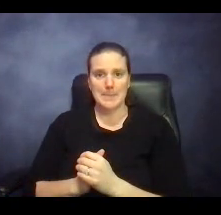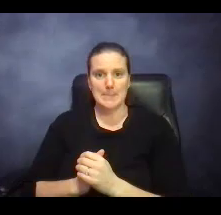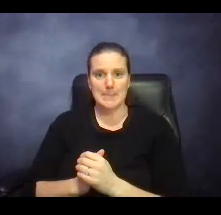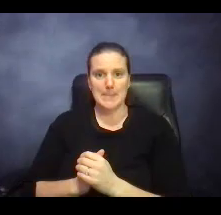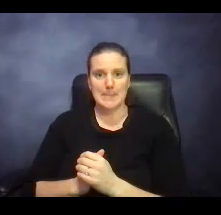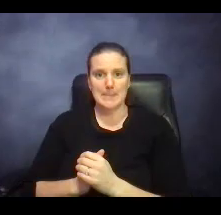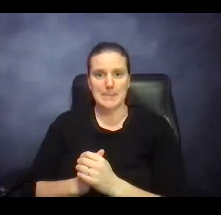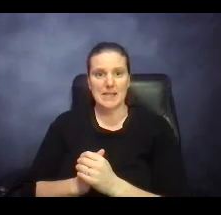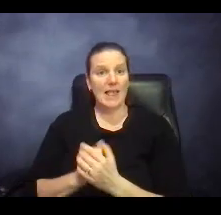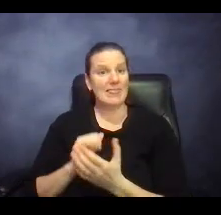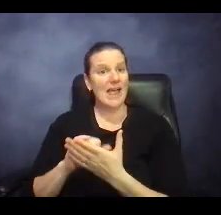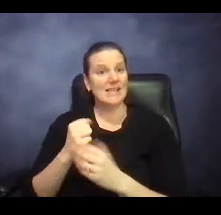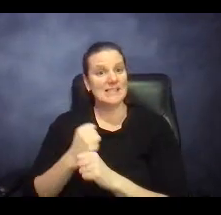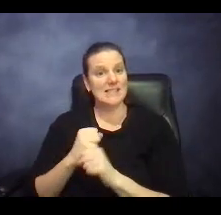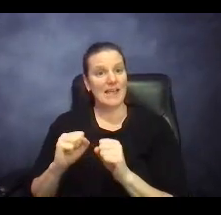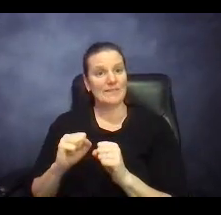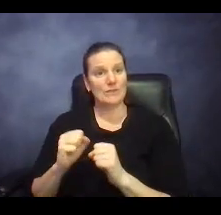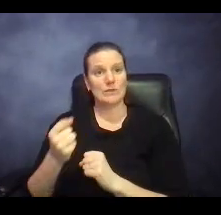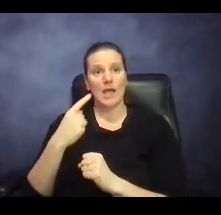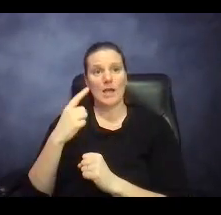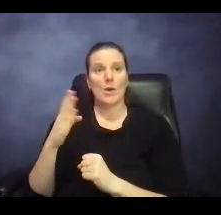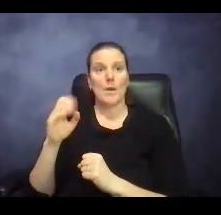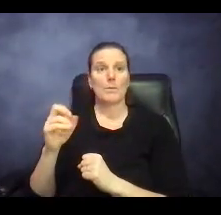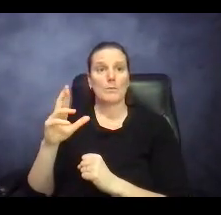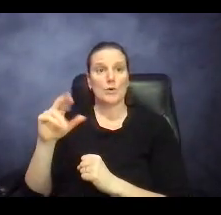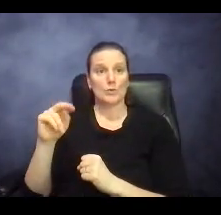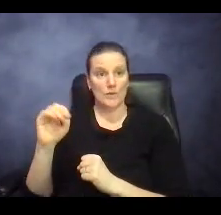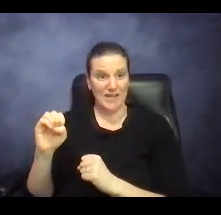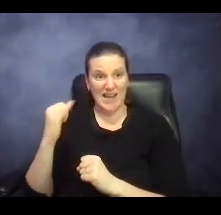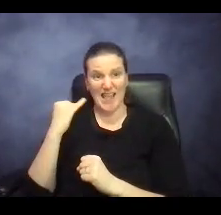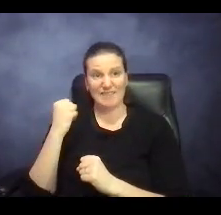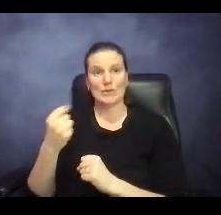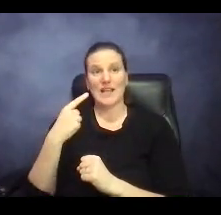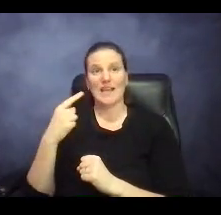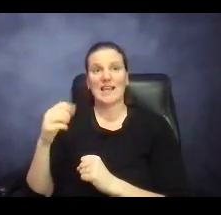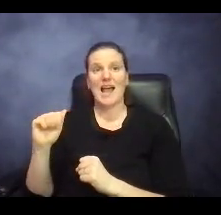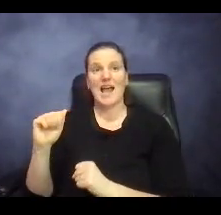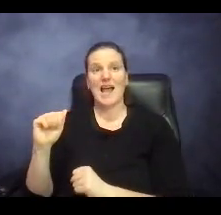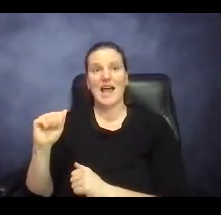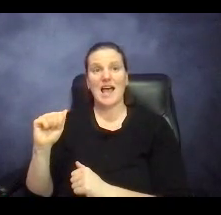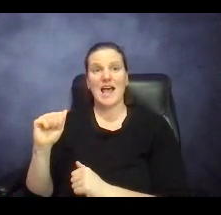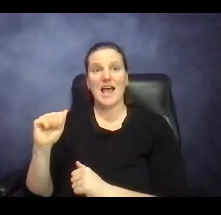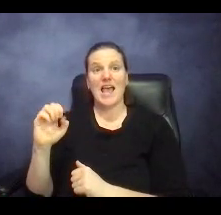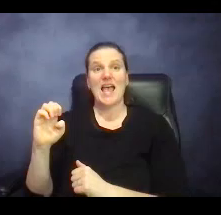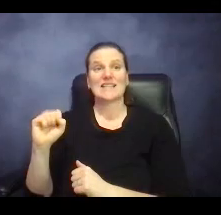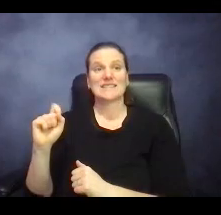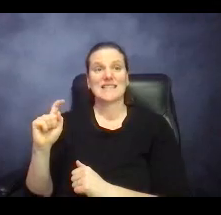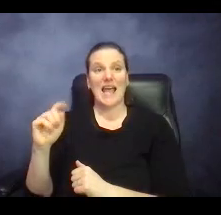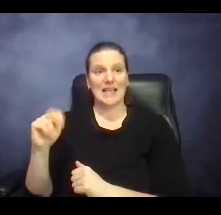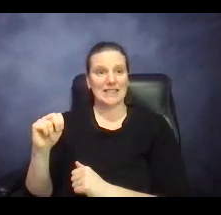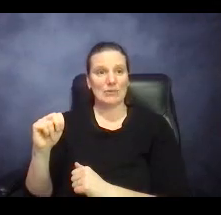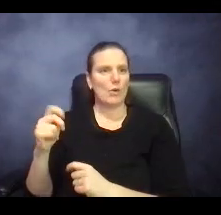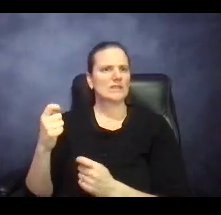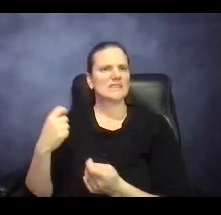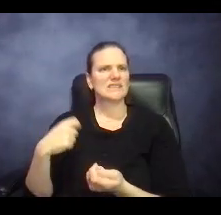Is it safe to take Berberine if you're taking a statin or is it instead of a statin or what if you're on hormone blocking